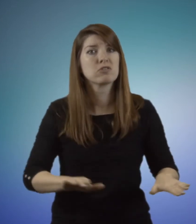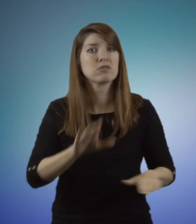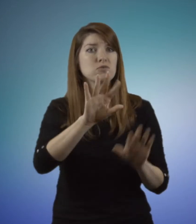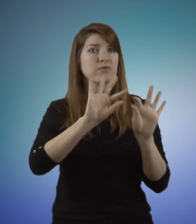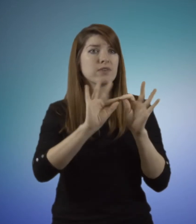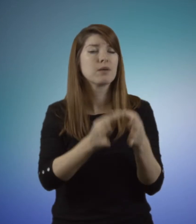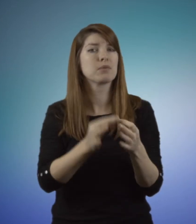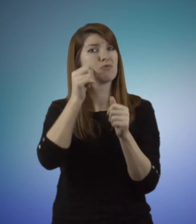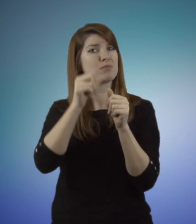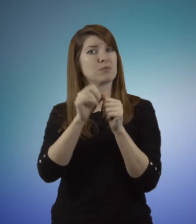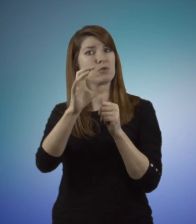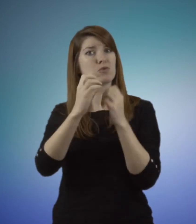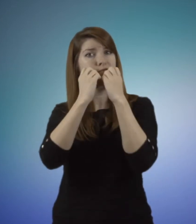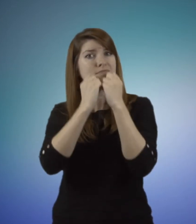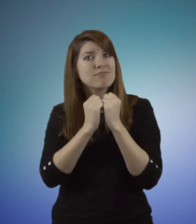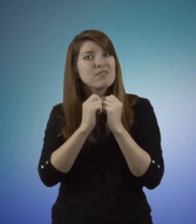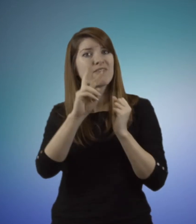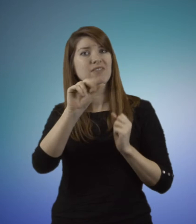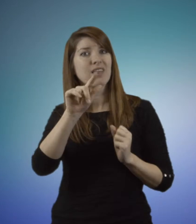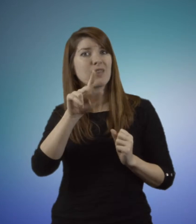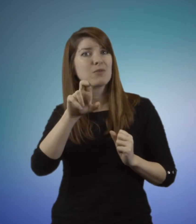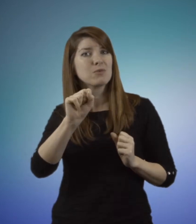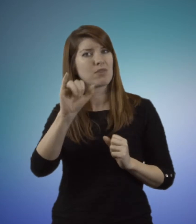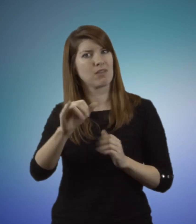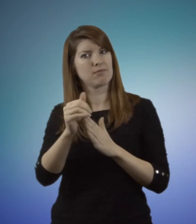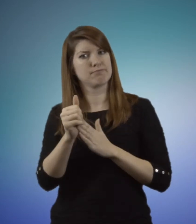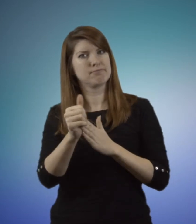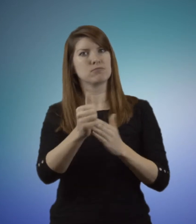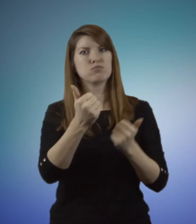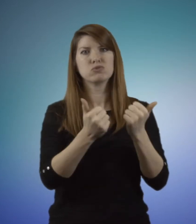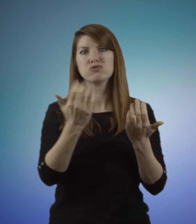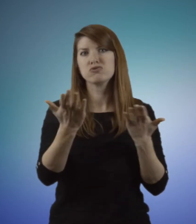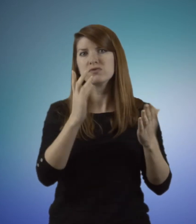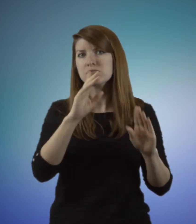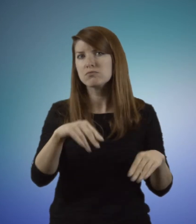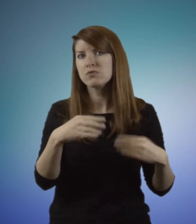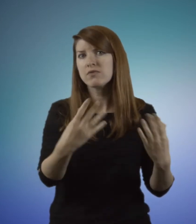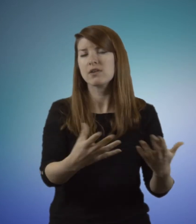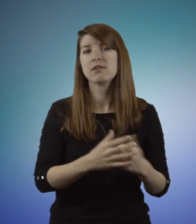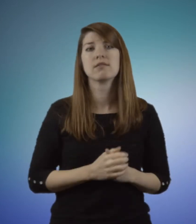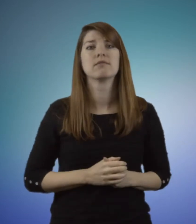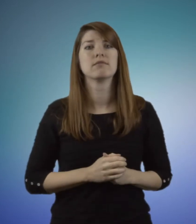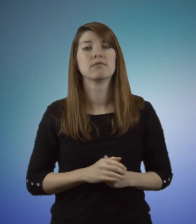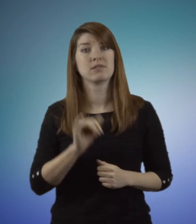Remember your values and make sure that that guides what services are being provided.